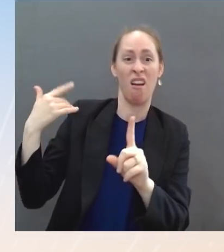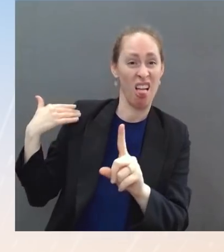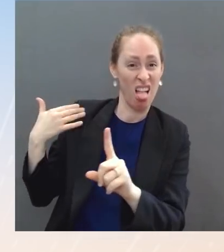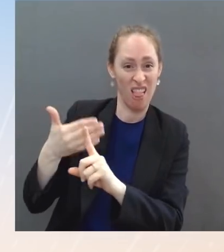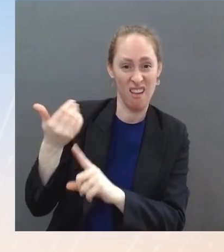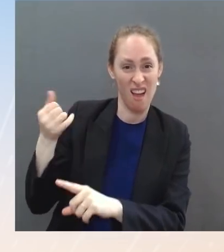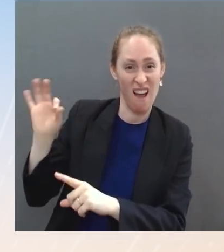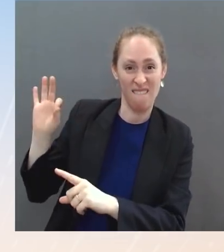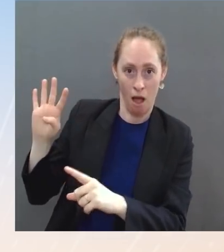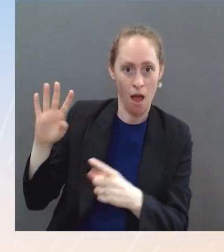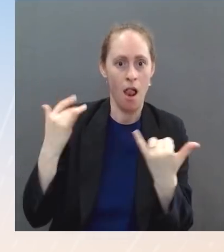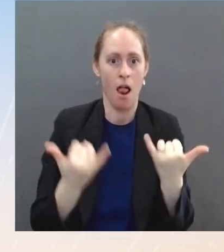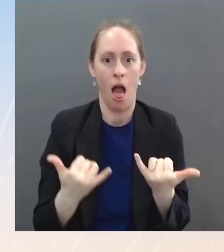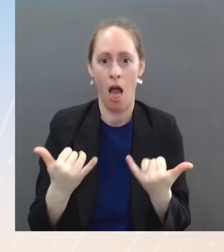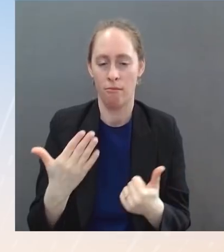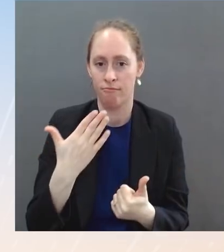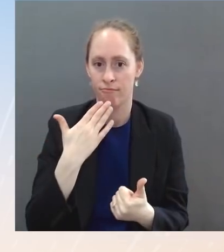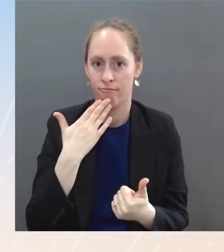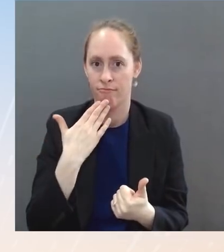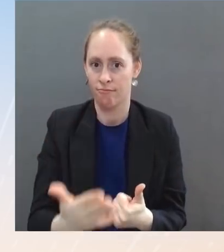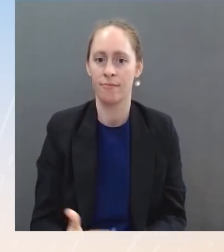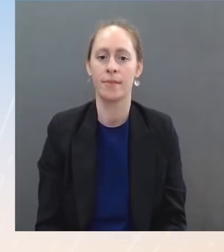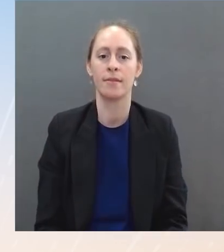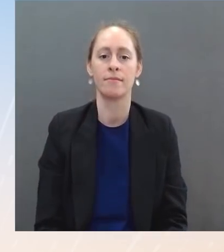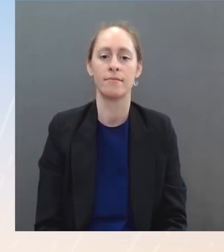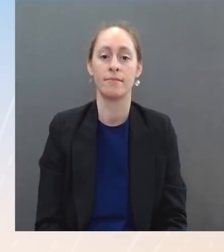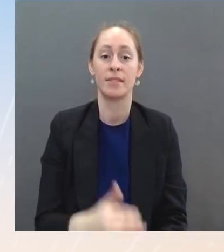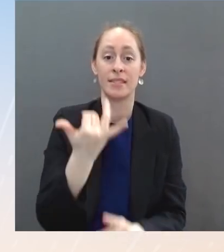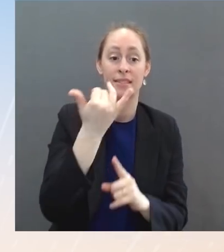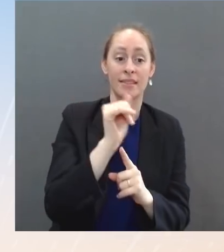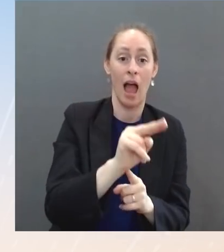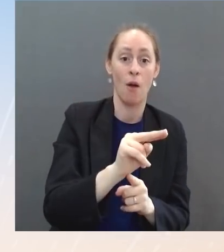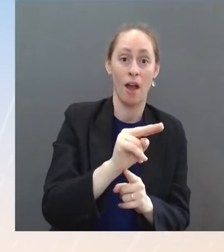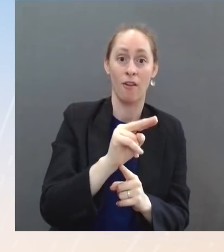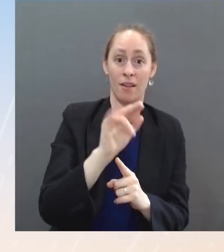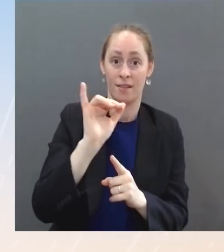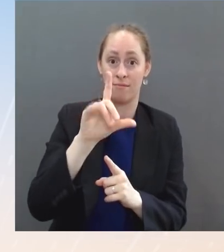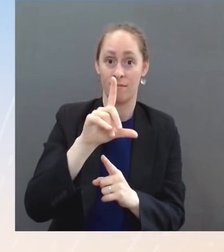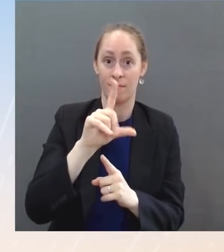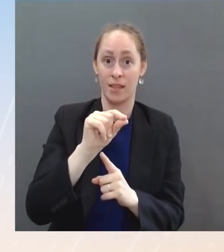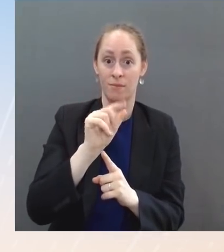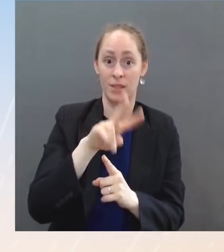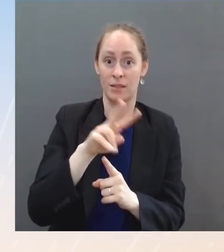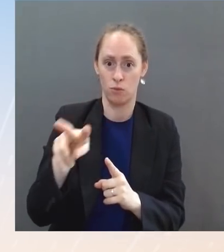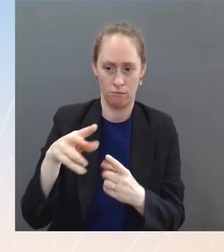for long-distance truck hiring since the 1990s. Thanks to the efforts of the Department of Transportation,